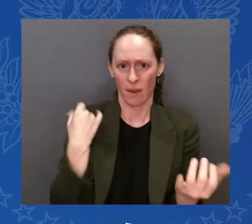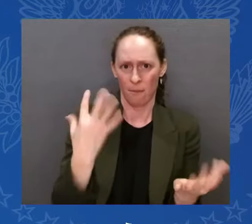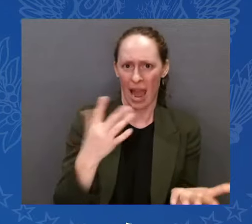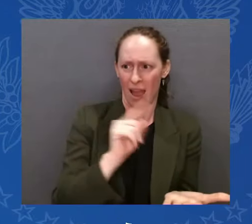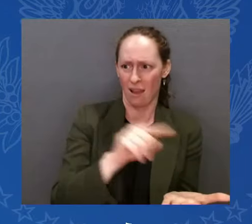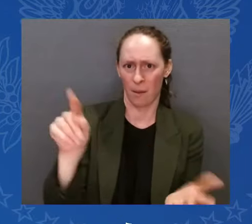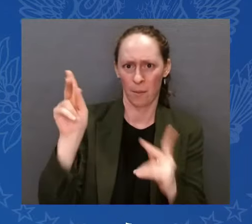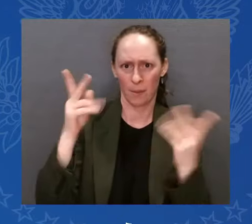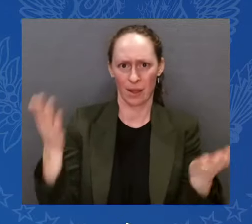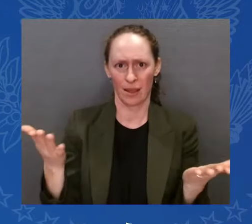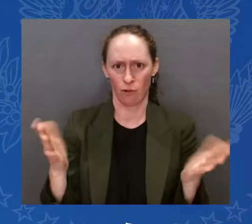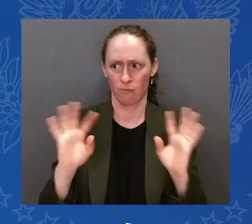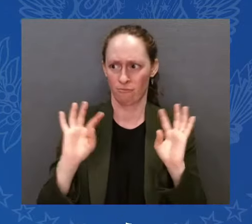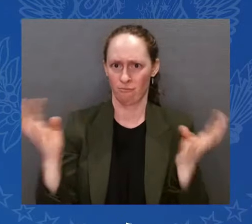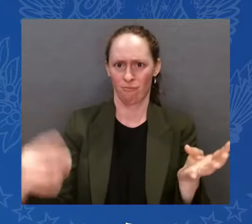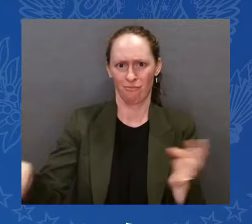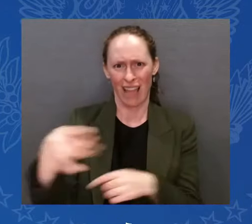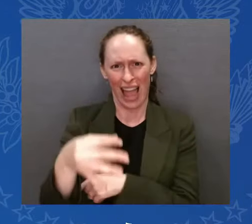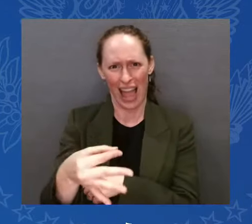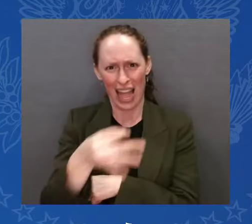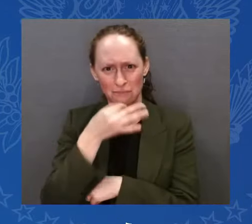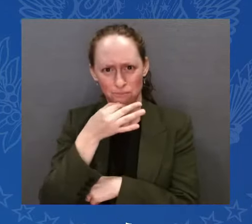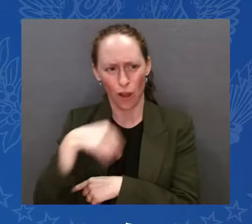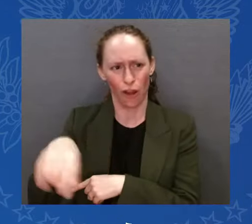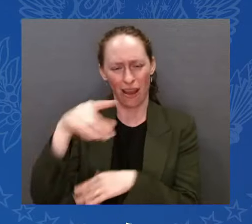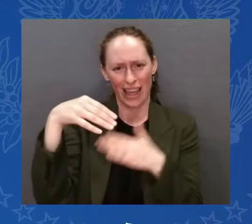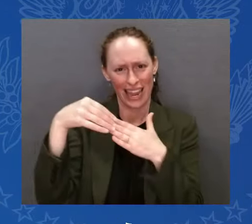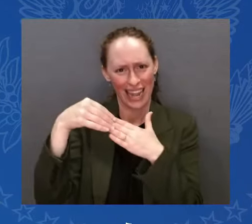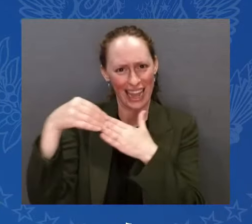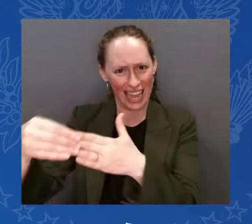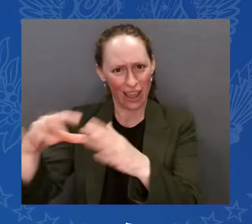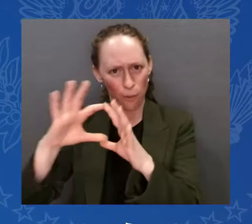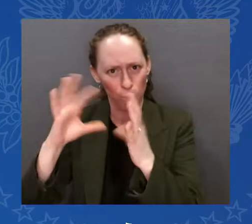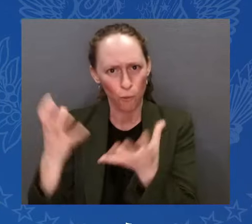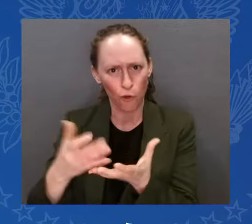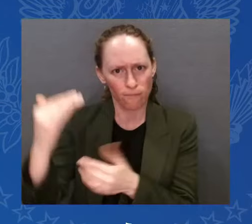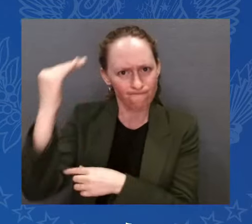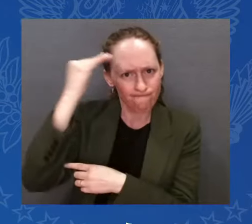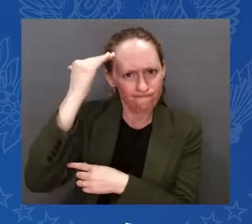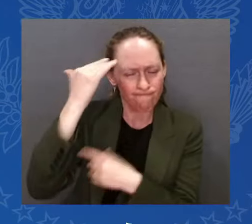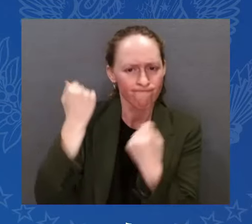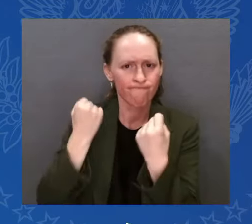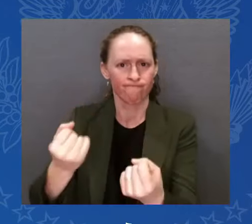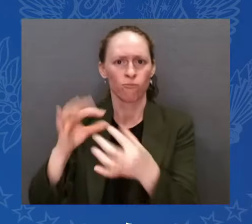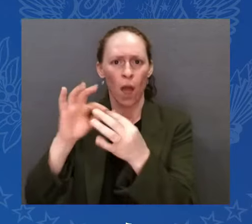and the intersection of technology and society, who we -- who we can provide a range --